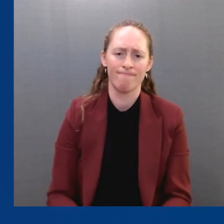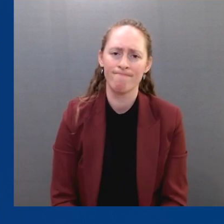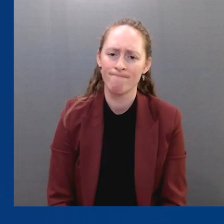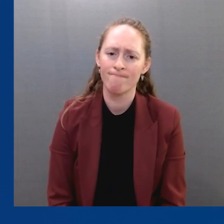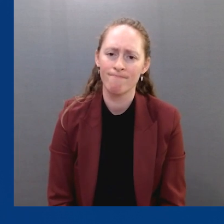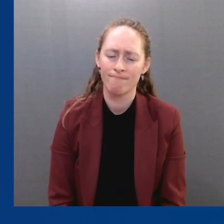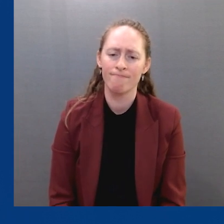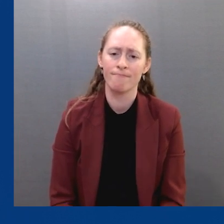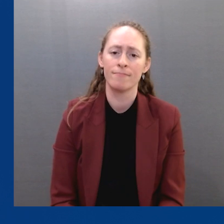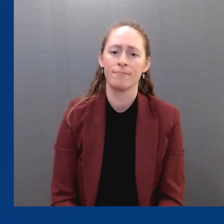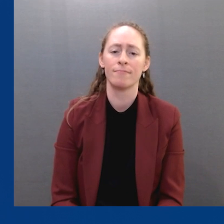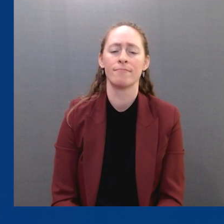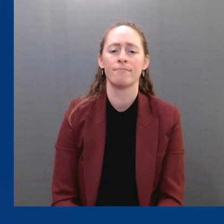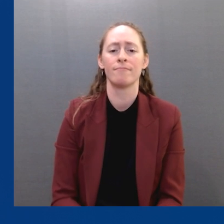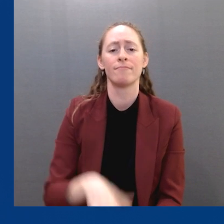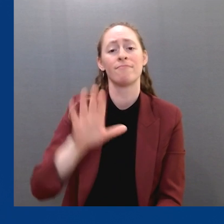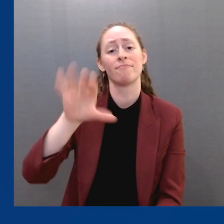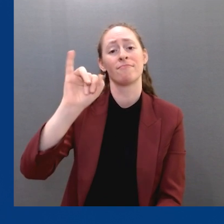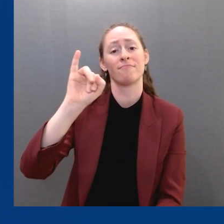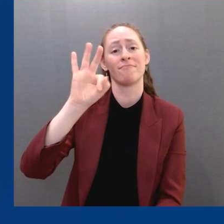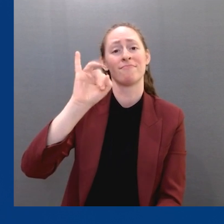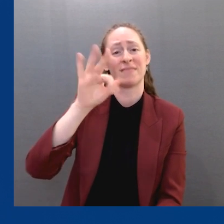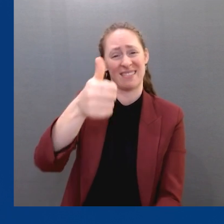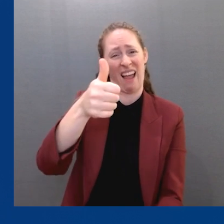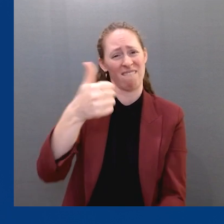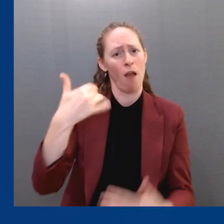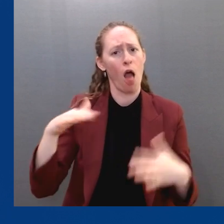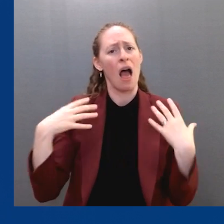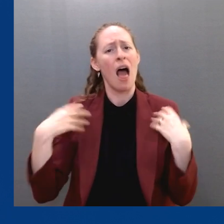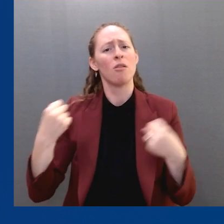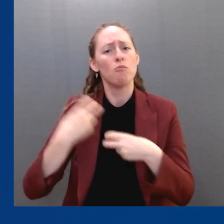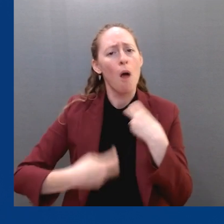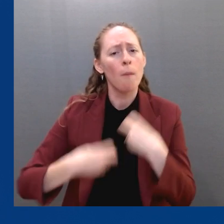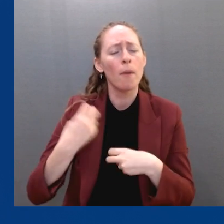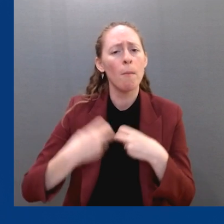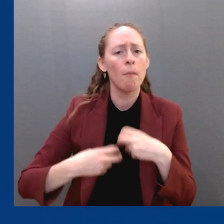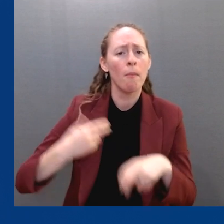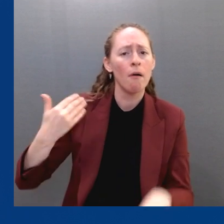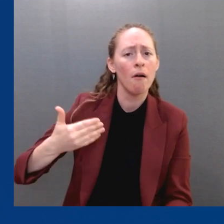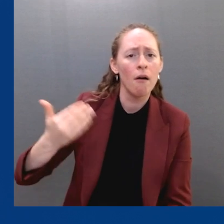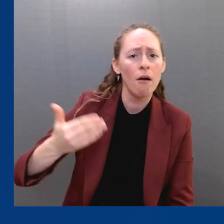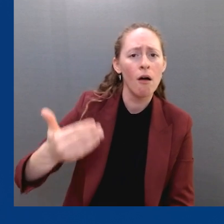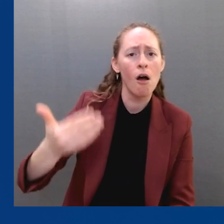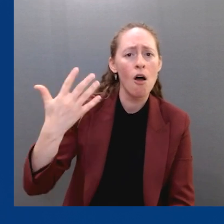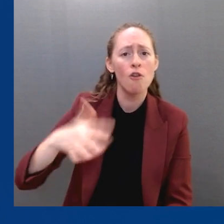a certain proportion of those are going to be severe disease. And that's the reason why we're seeing